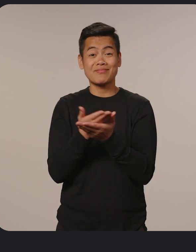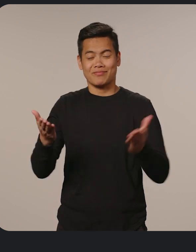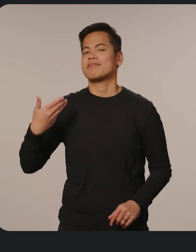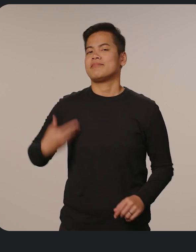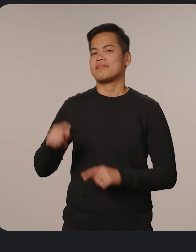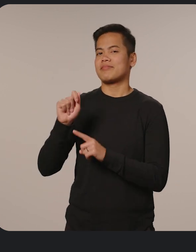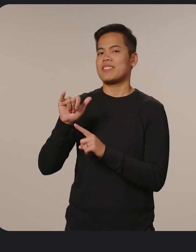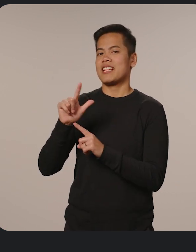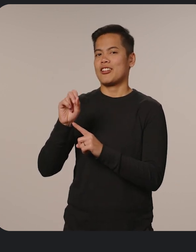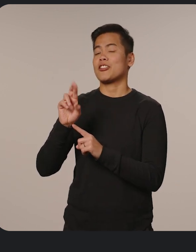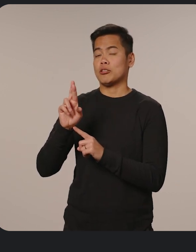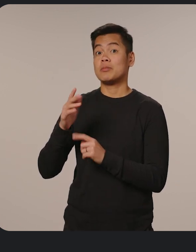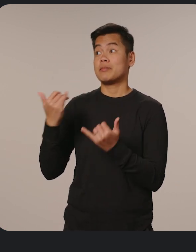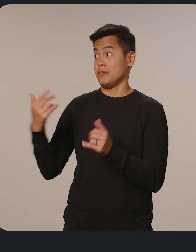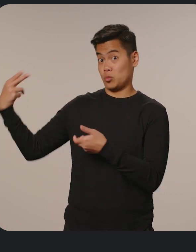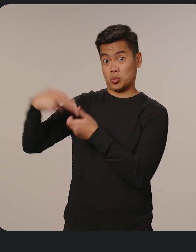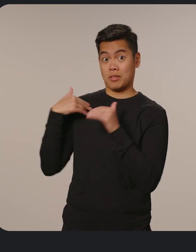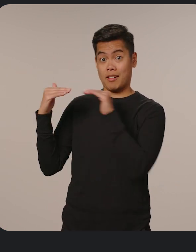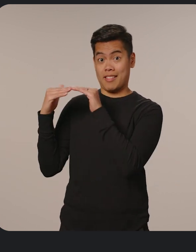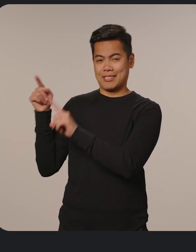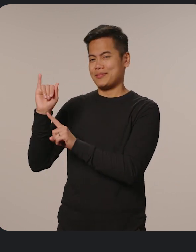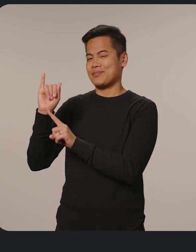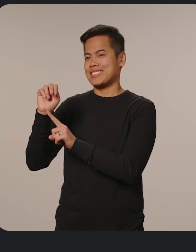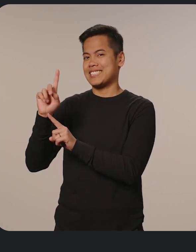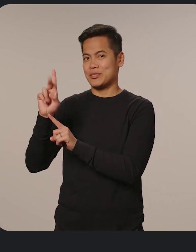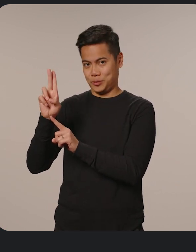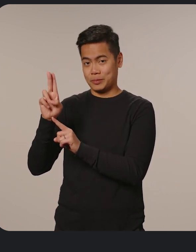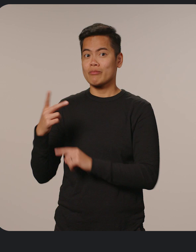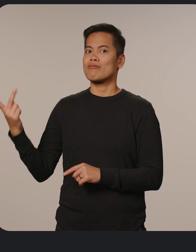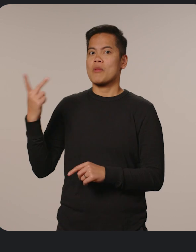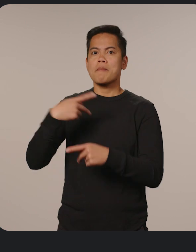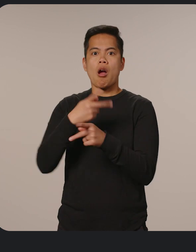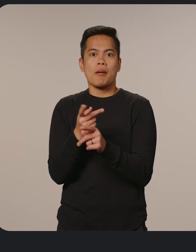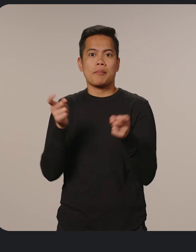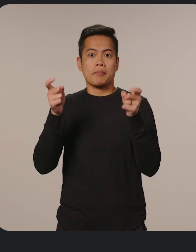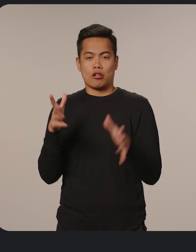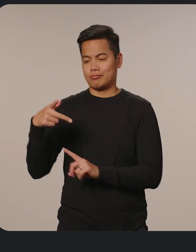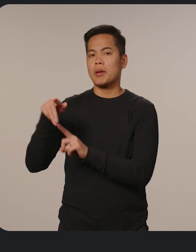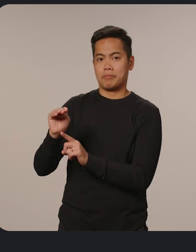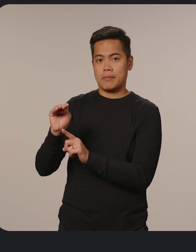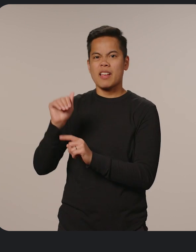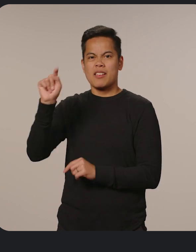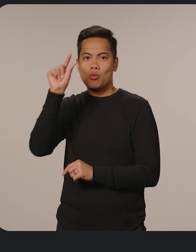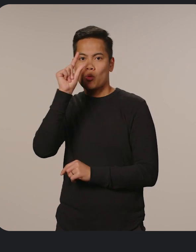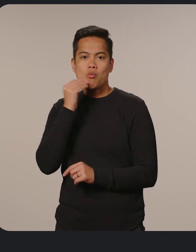I'm Taylor, and I'll be joined today by my colleague, Indu. We are both product managers on the Google Home team.